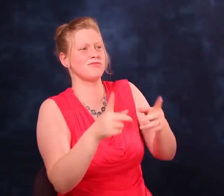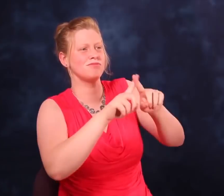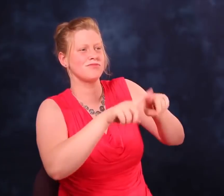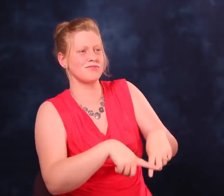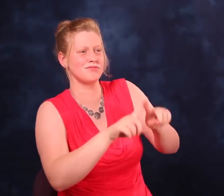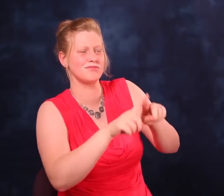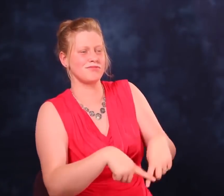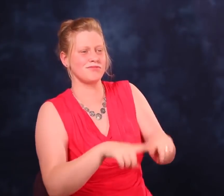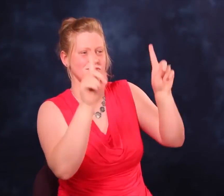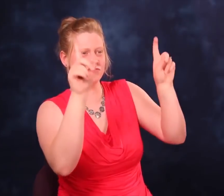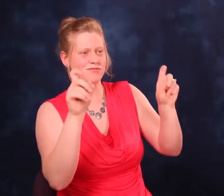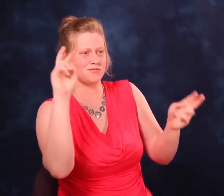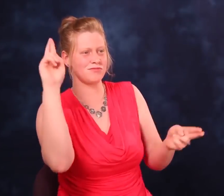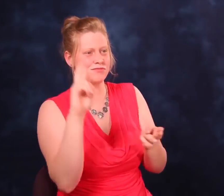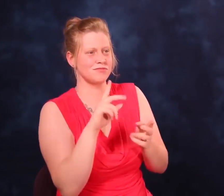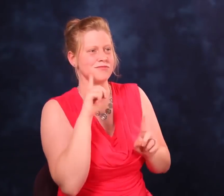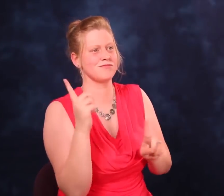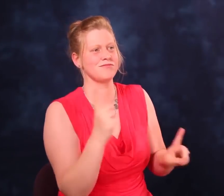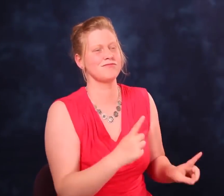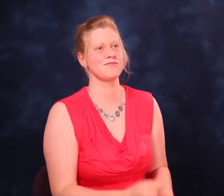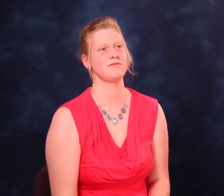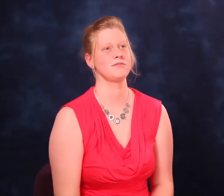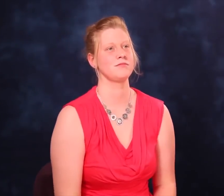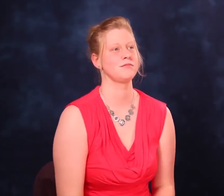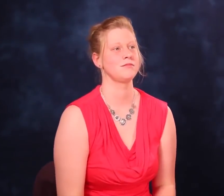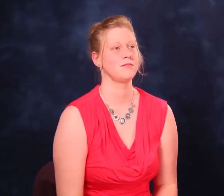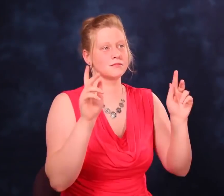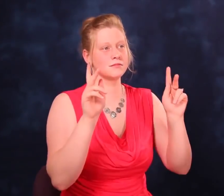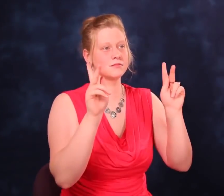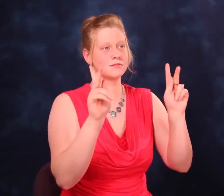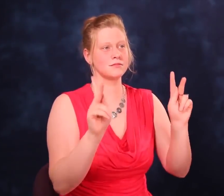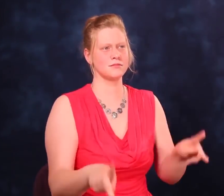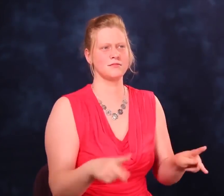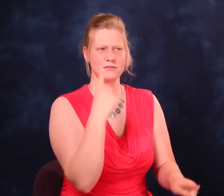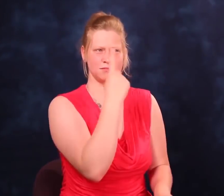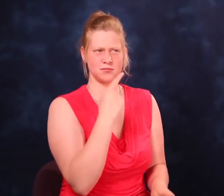and provide reliable test results.